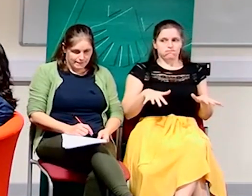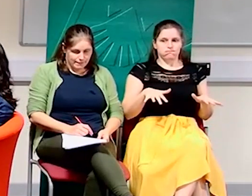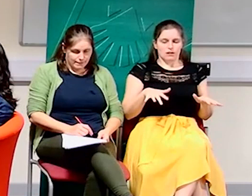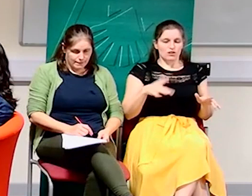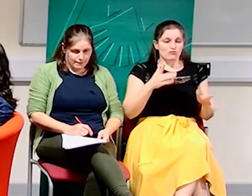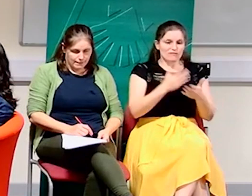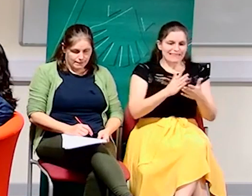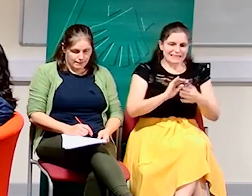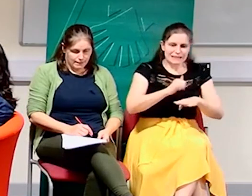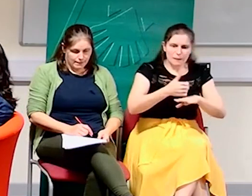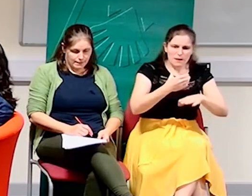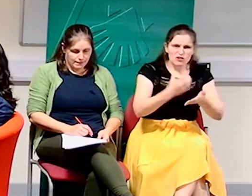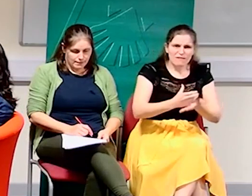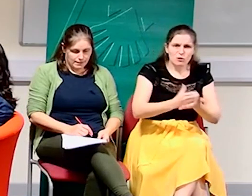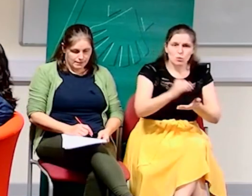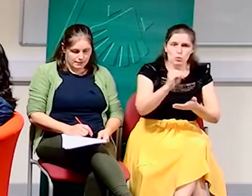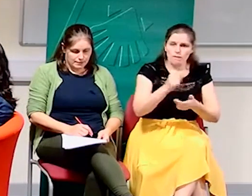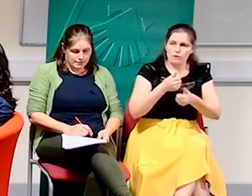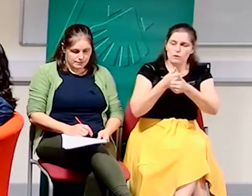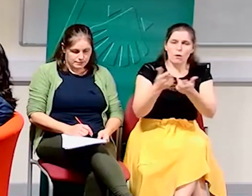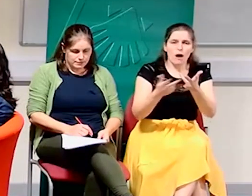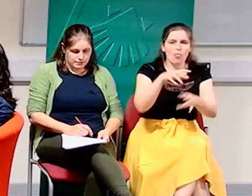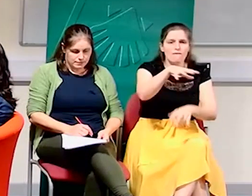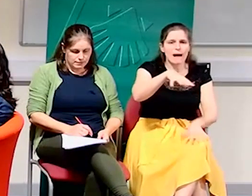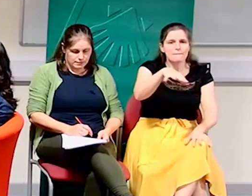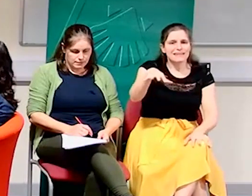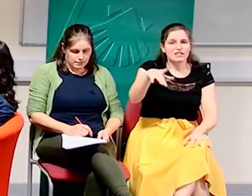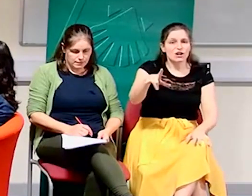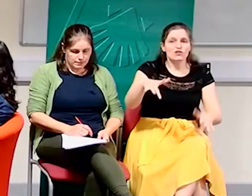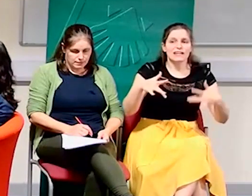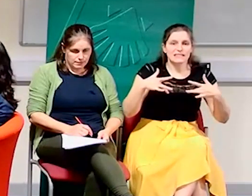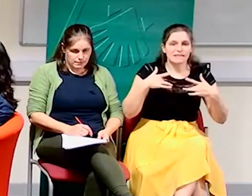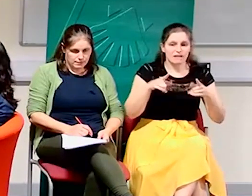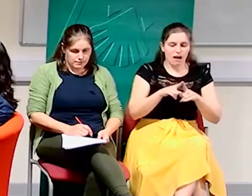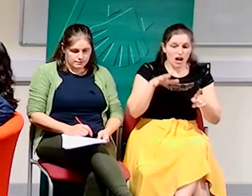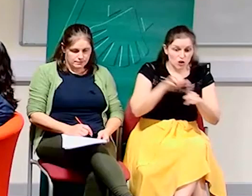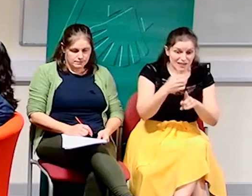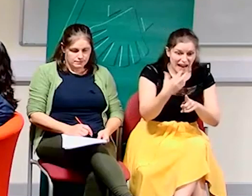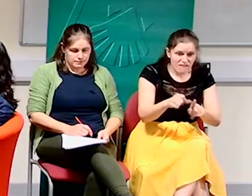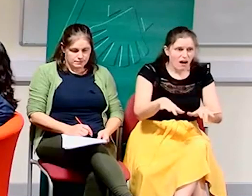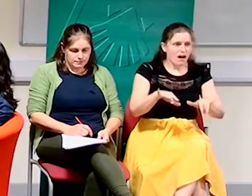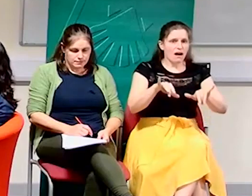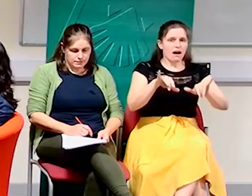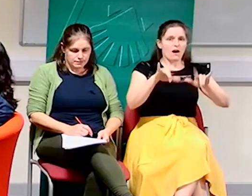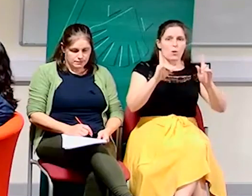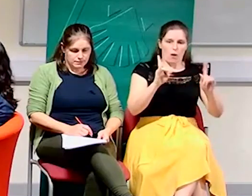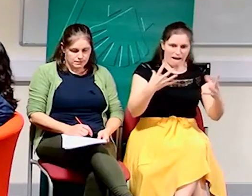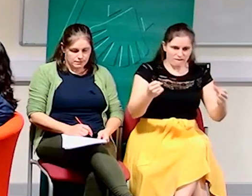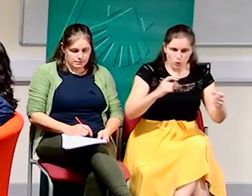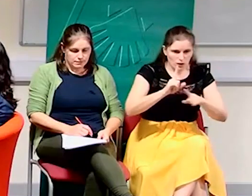do was to um support families so that they didn't face the same situations so they could find their